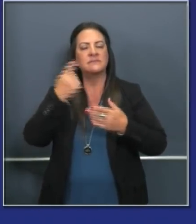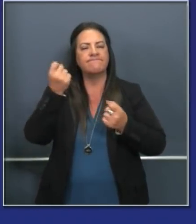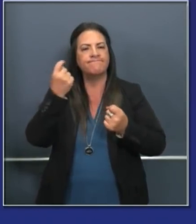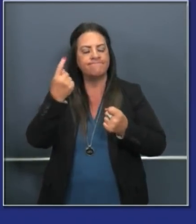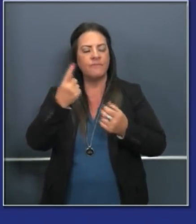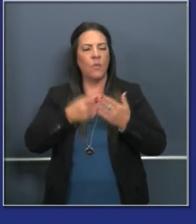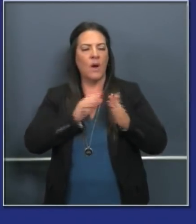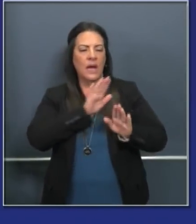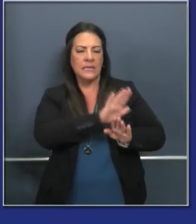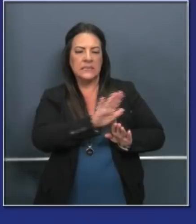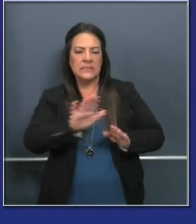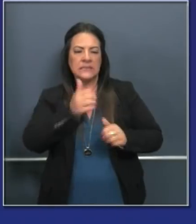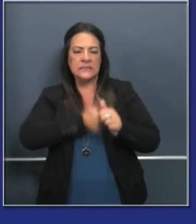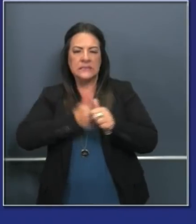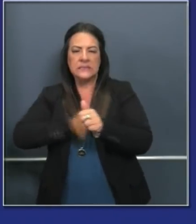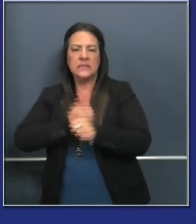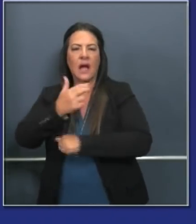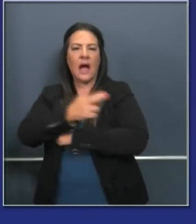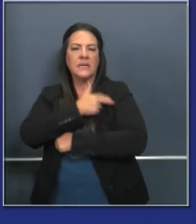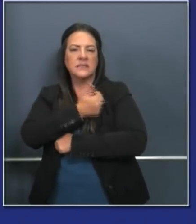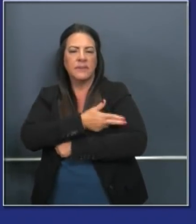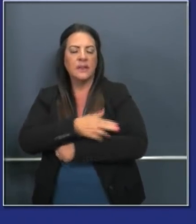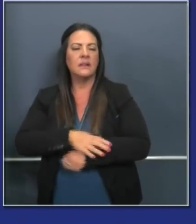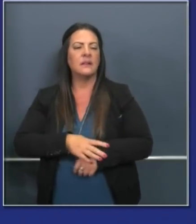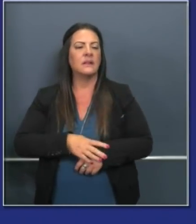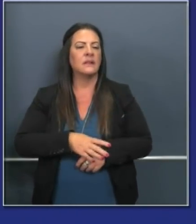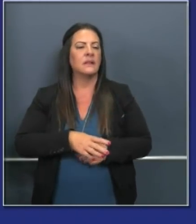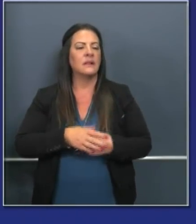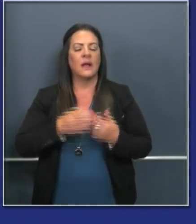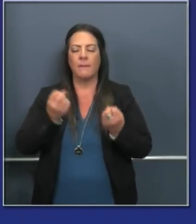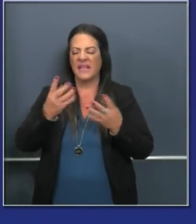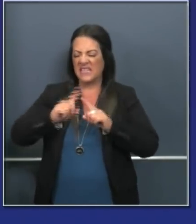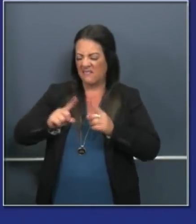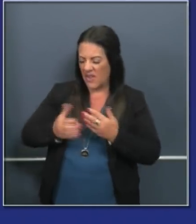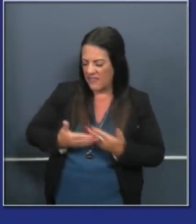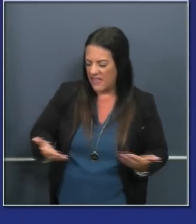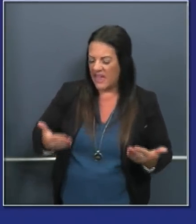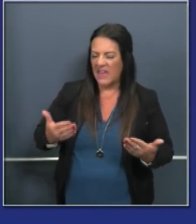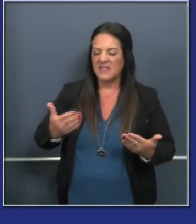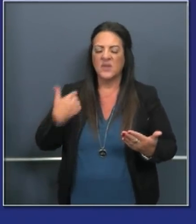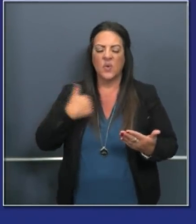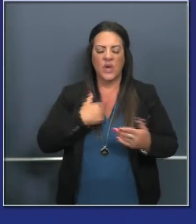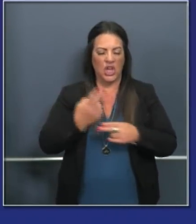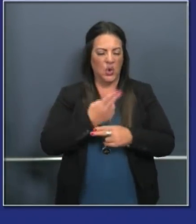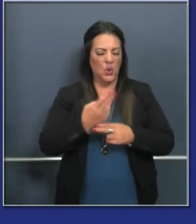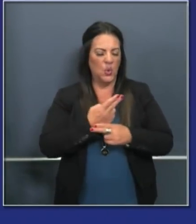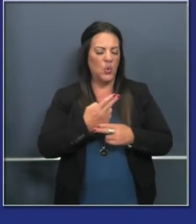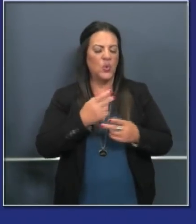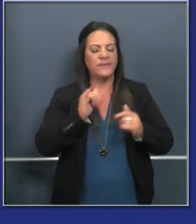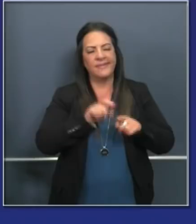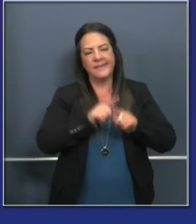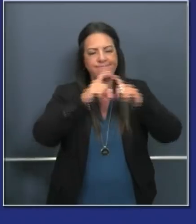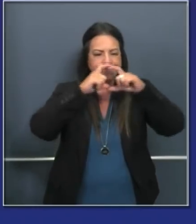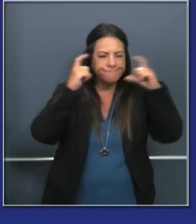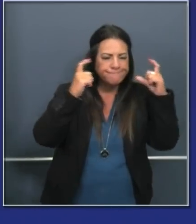DATA WHETHER THAT'S OR HOSPITALIZATION DATA. OUR CASE NUMBERS UNDERSTANDING SOME OF